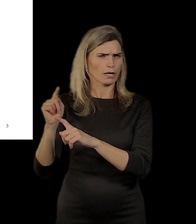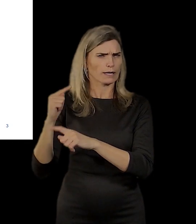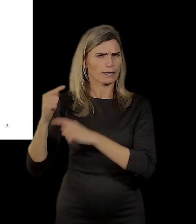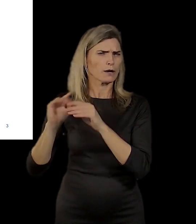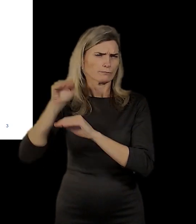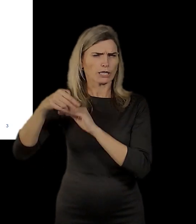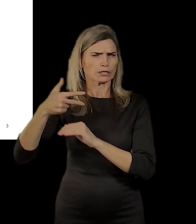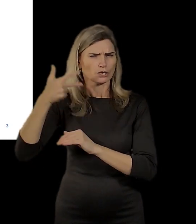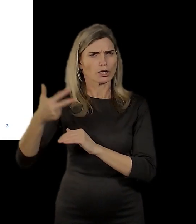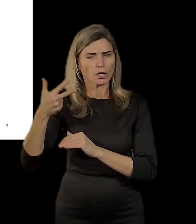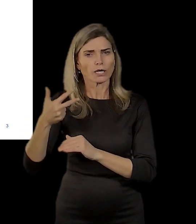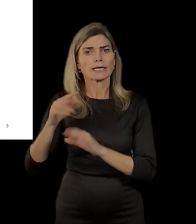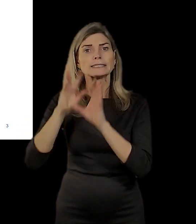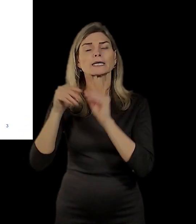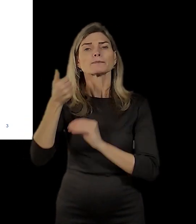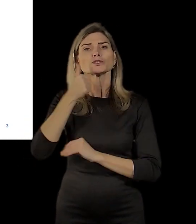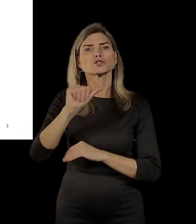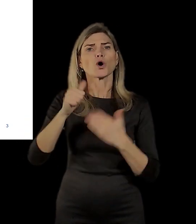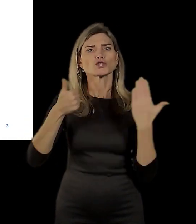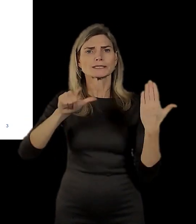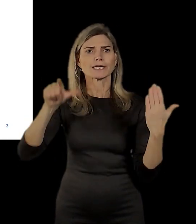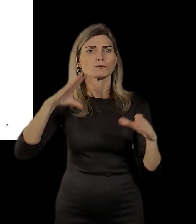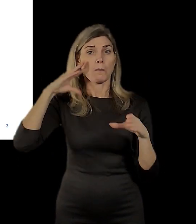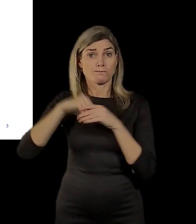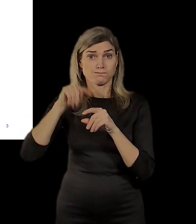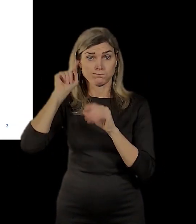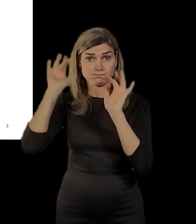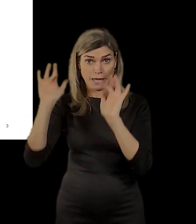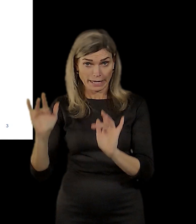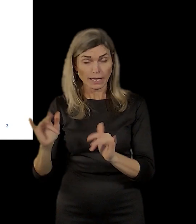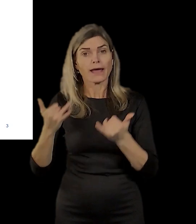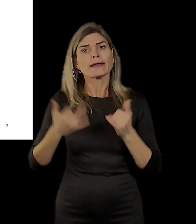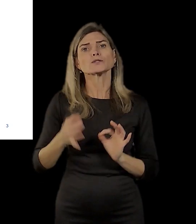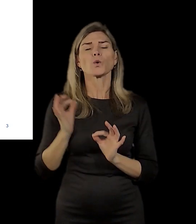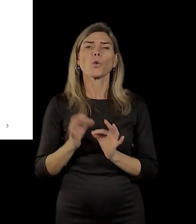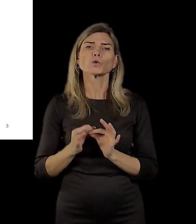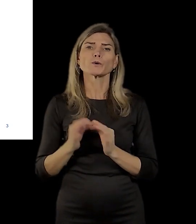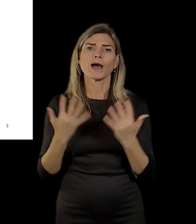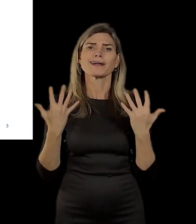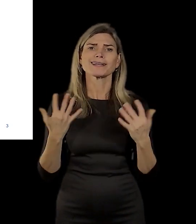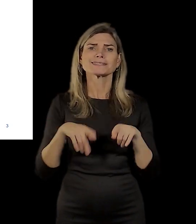that's 3 Podolsk swimming pools of water. In just 3 years of operation of this facility! So water is a big topic.